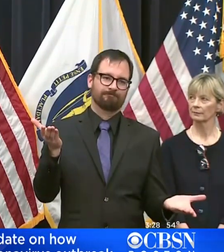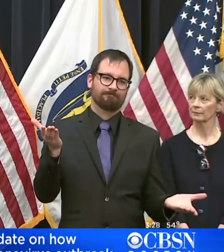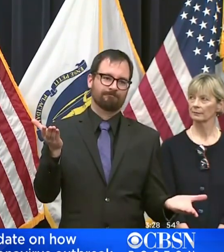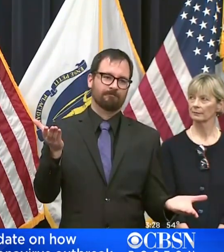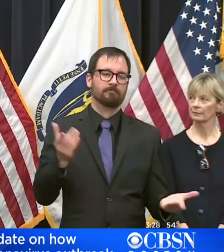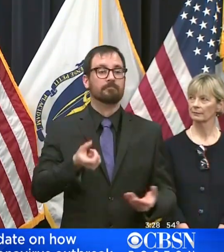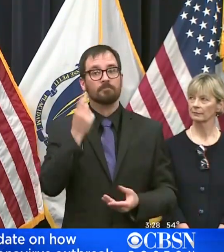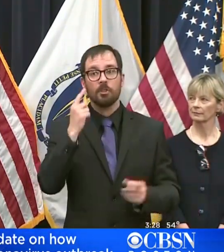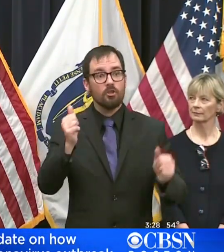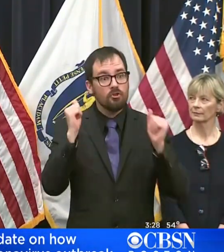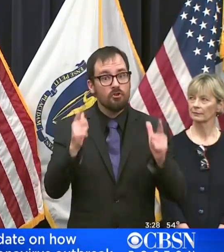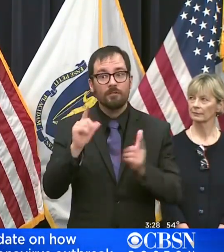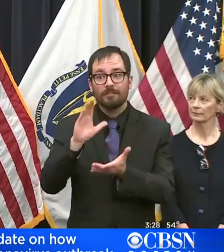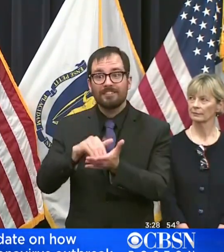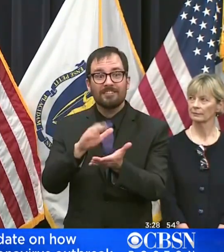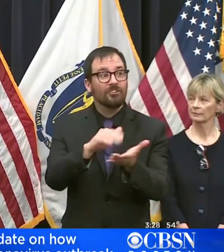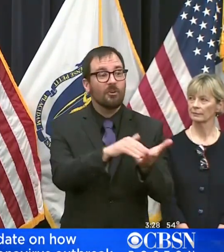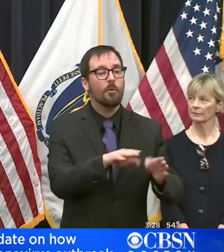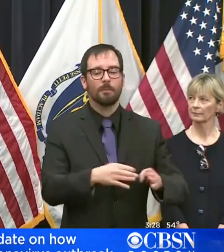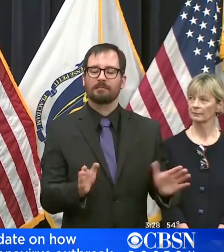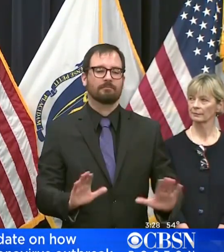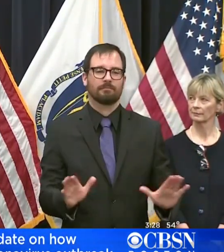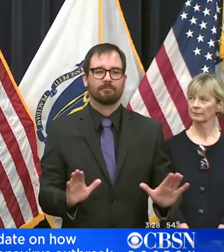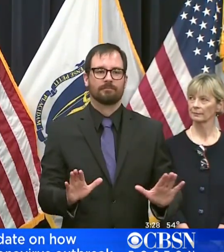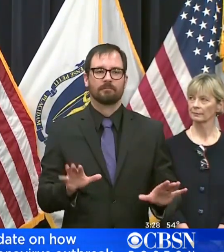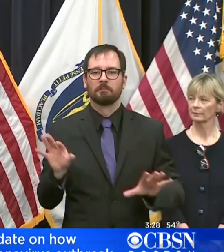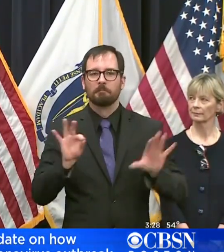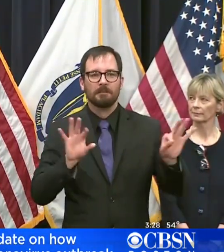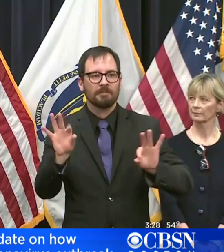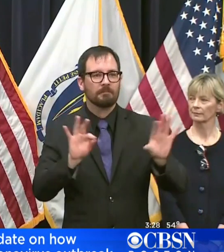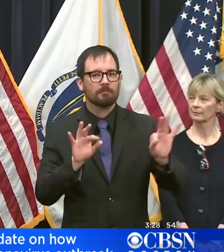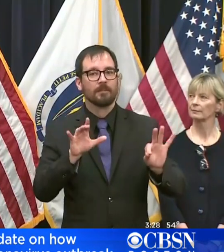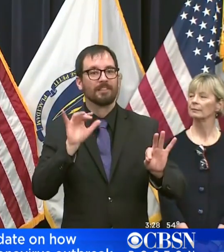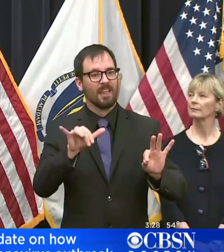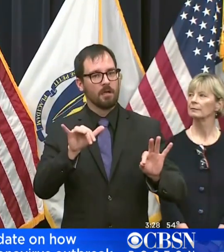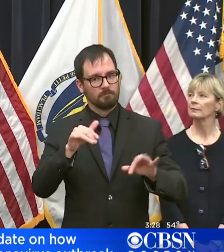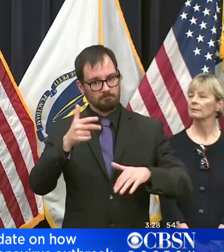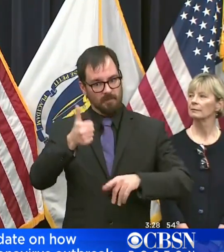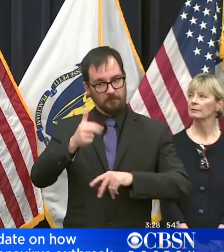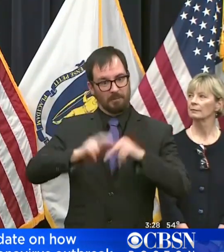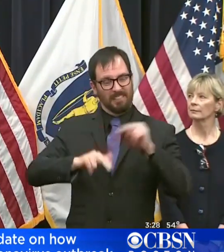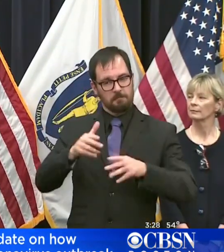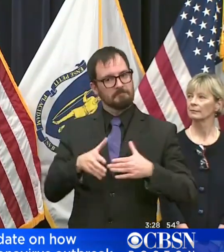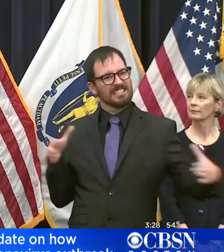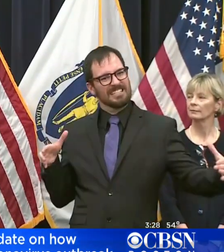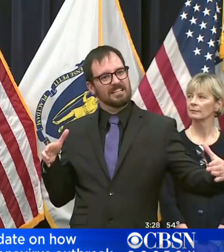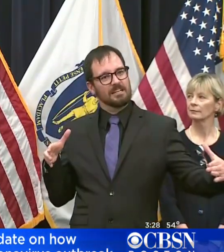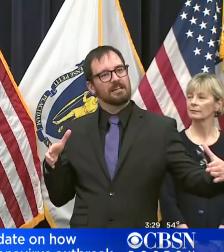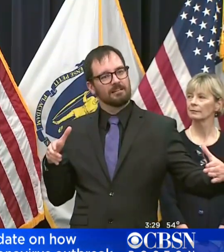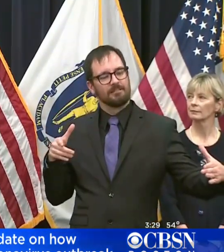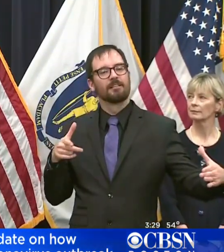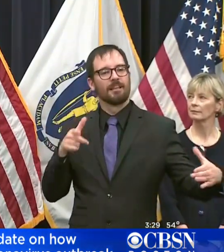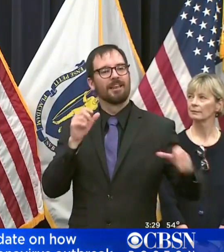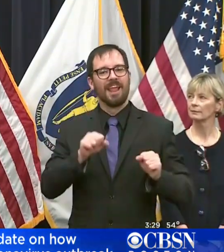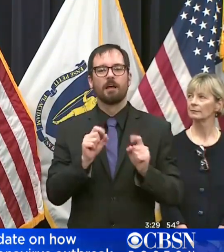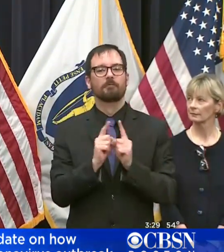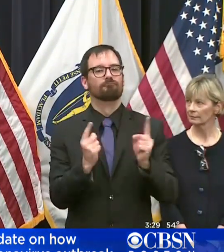THAT WE NEEDED TO DO IT. WE ONLY OPENED A SMALL NUMBER BECAUSE WE PICKED THE ONES THAT